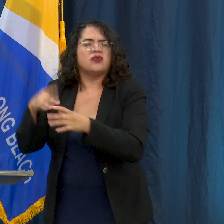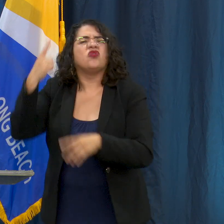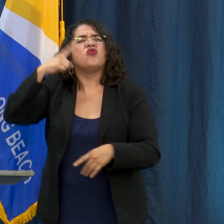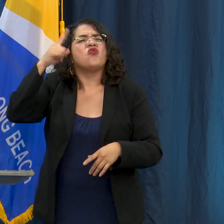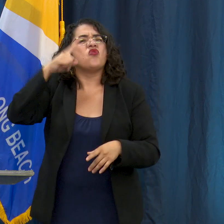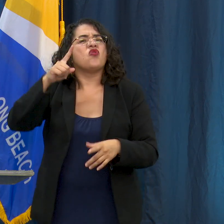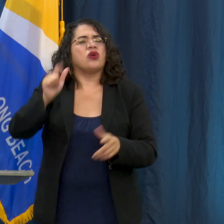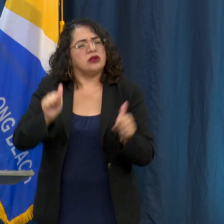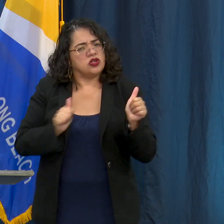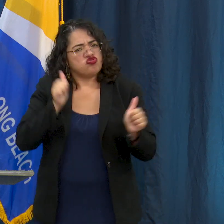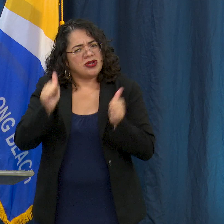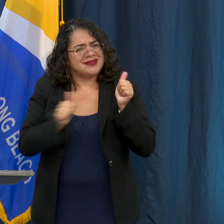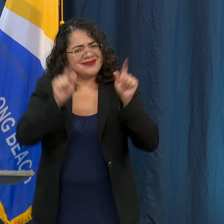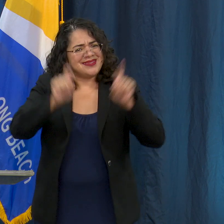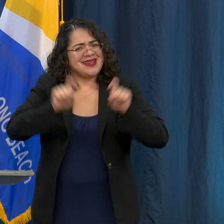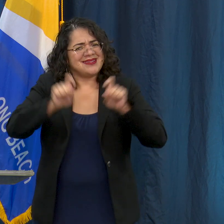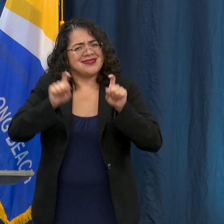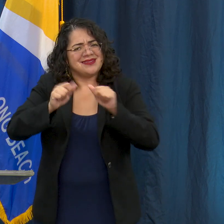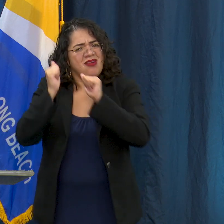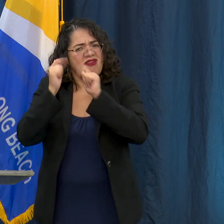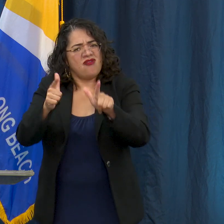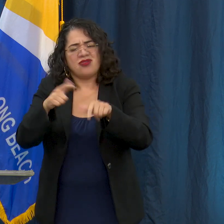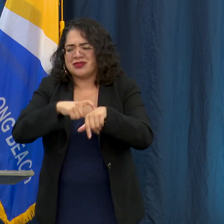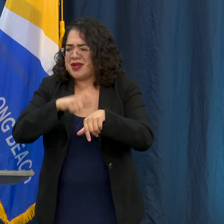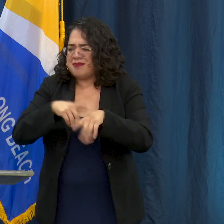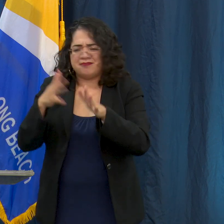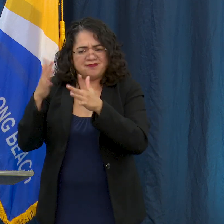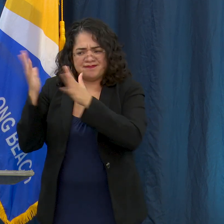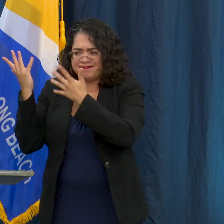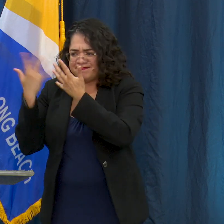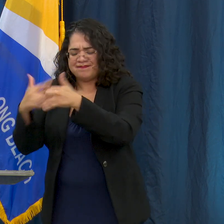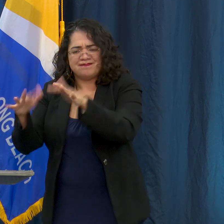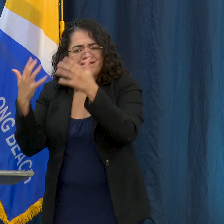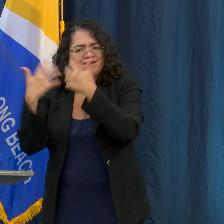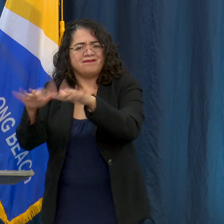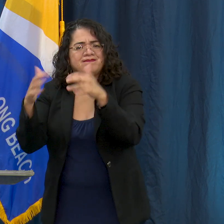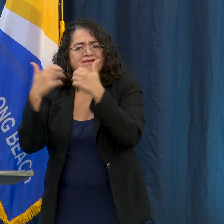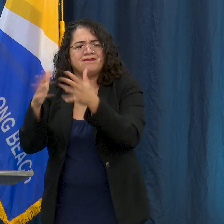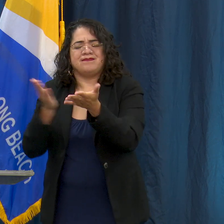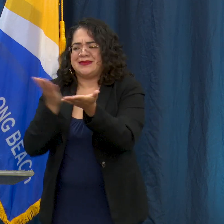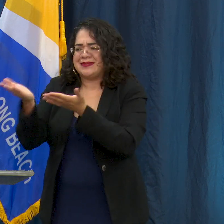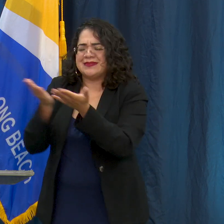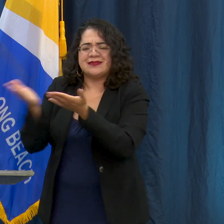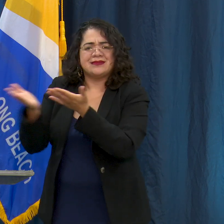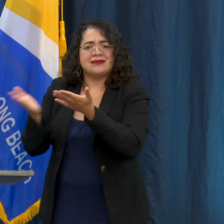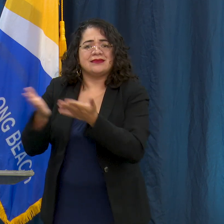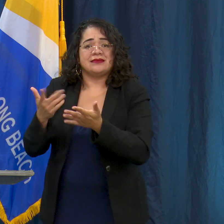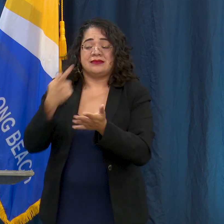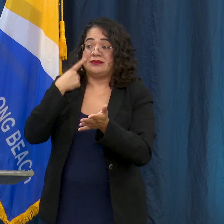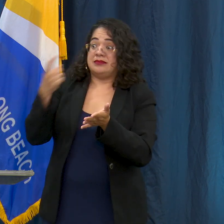testing is occurring, to ensure that we rapidly identify those who